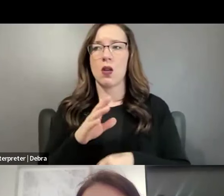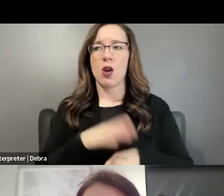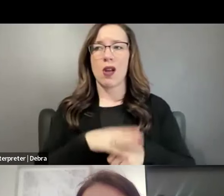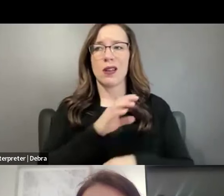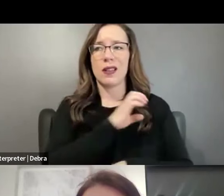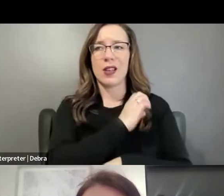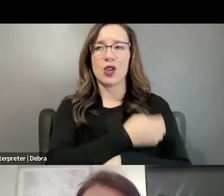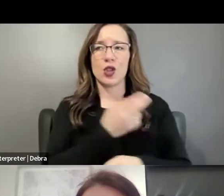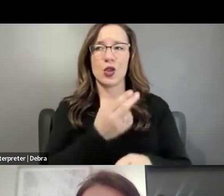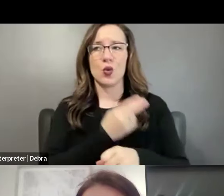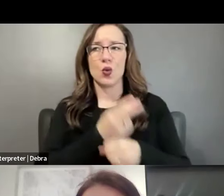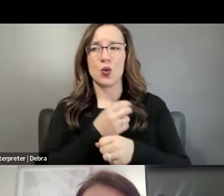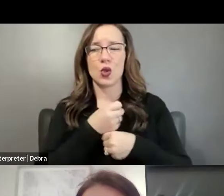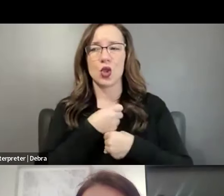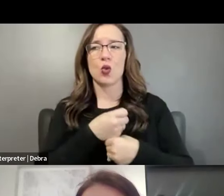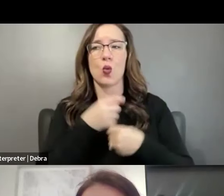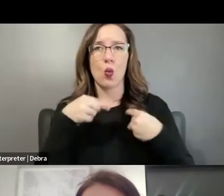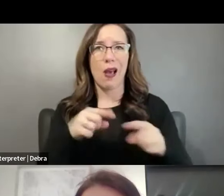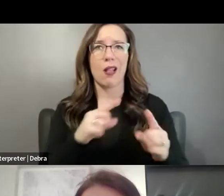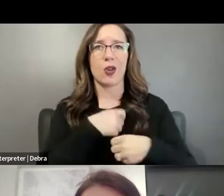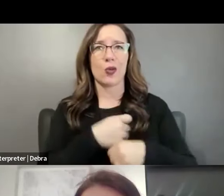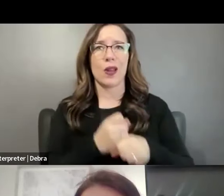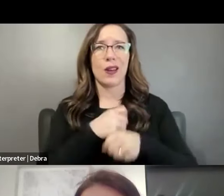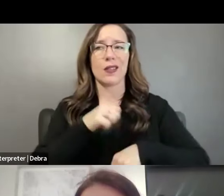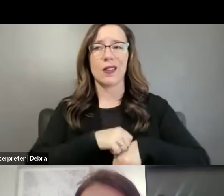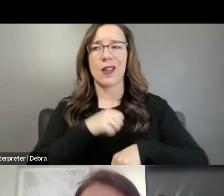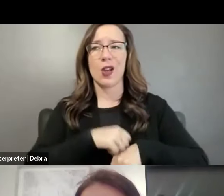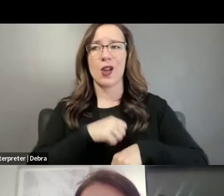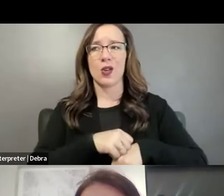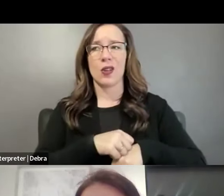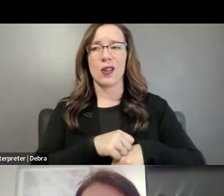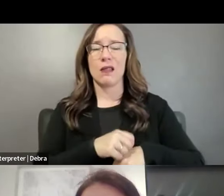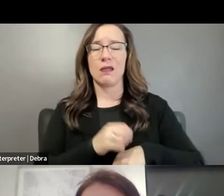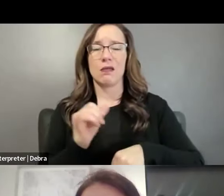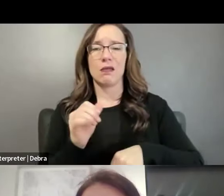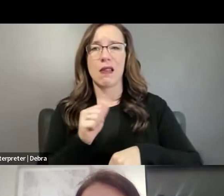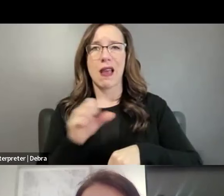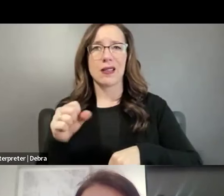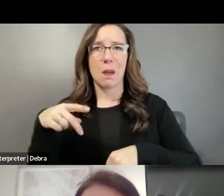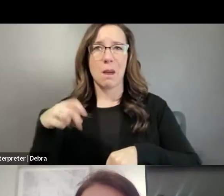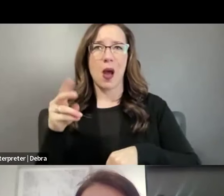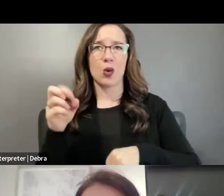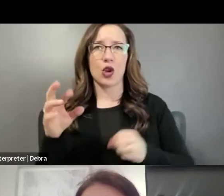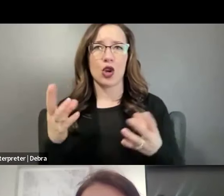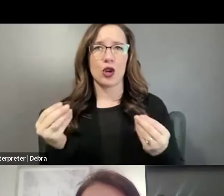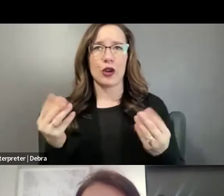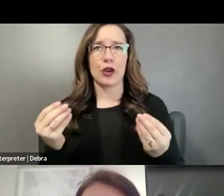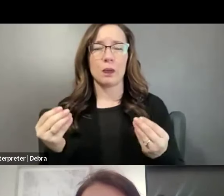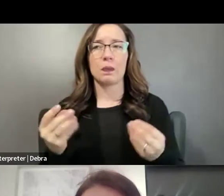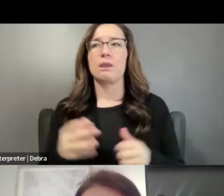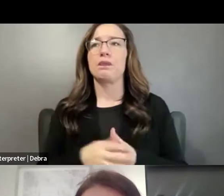that the specific manufacturer is able to provide.